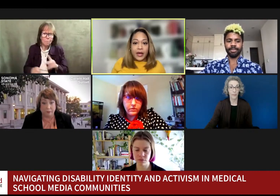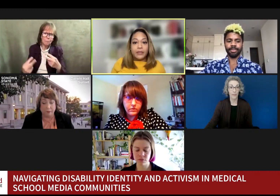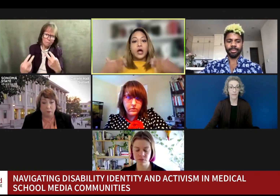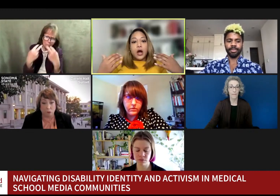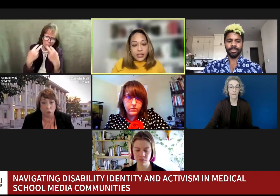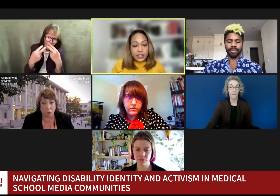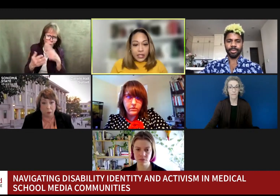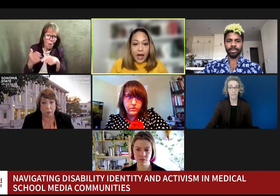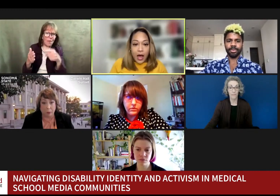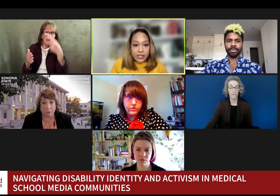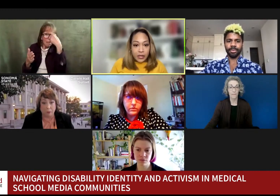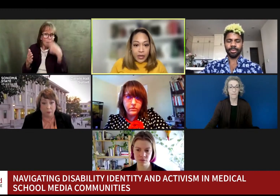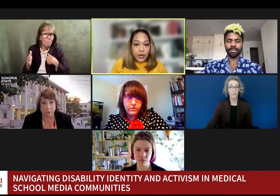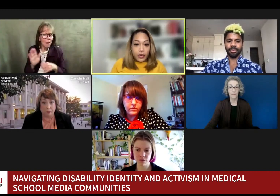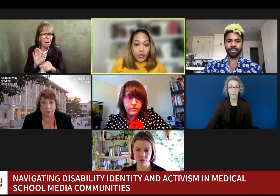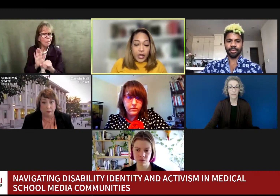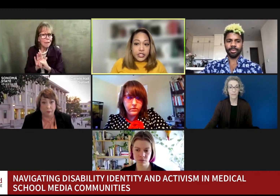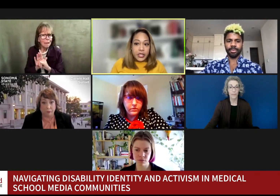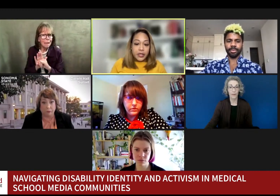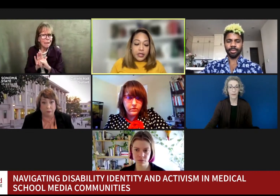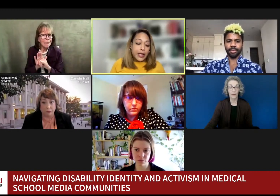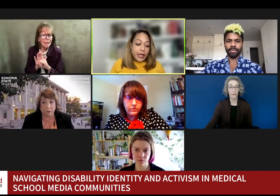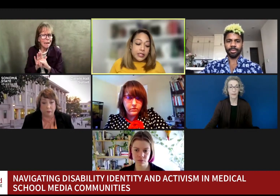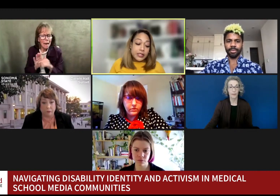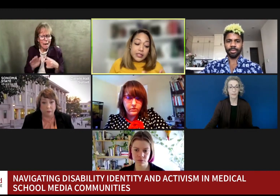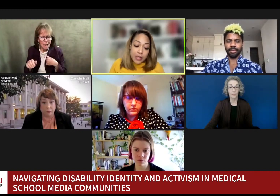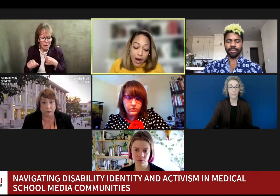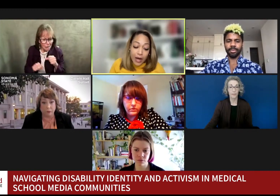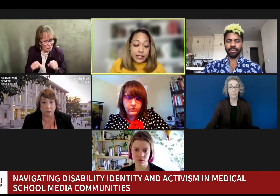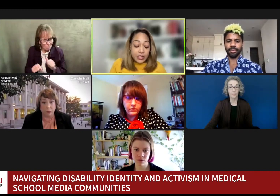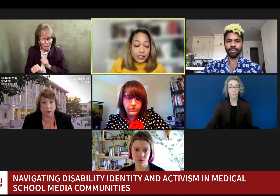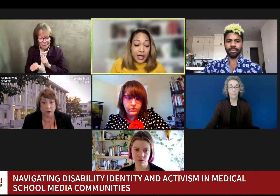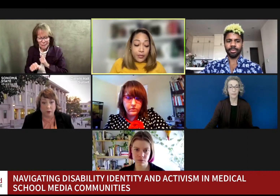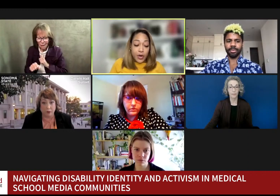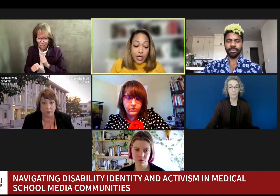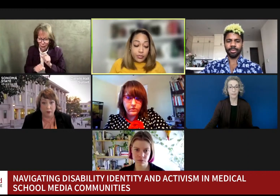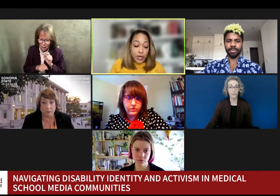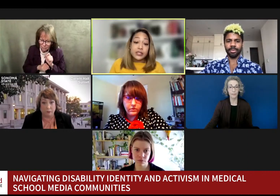And I'm constantly asking that question and I can honestly say and